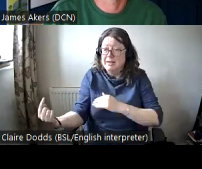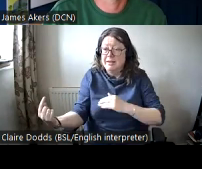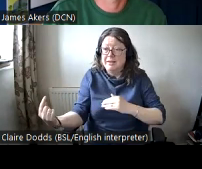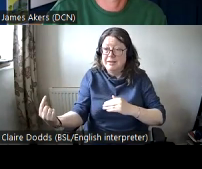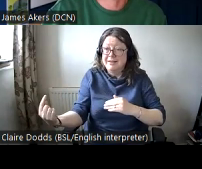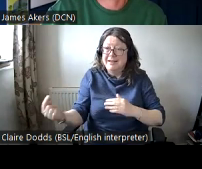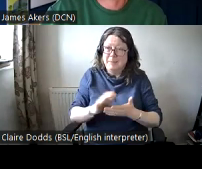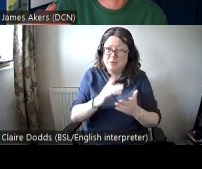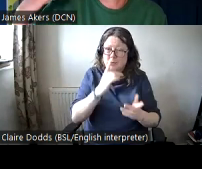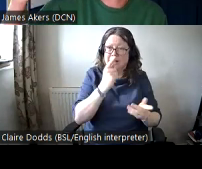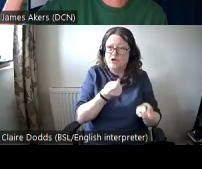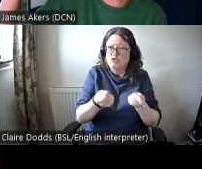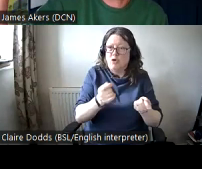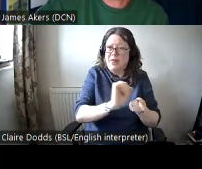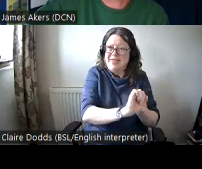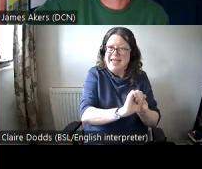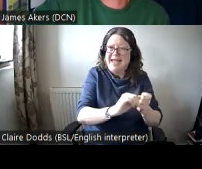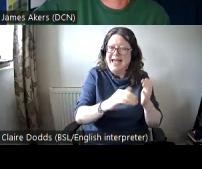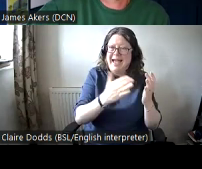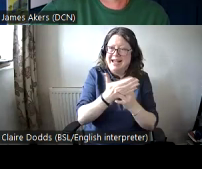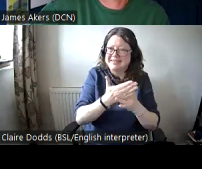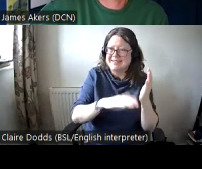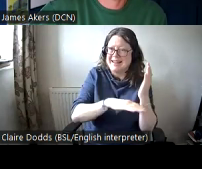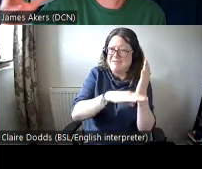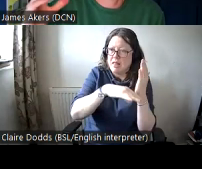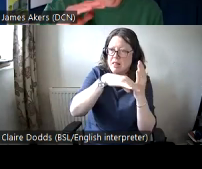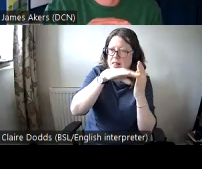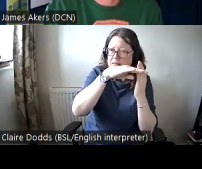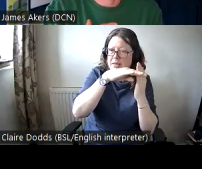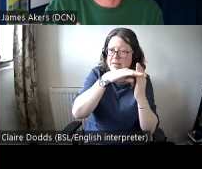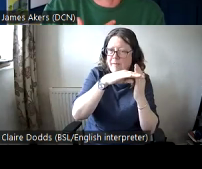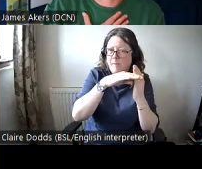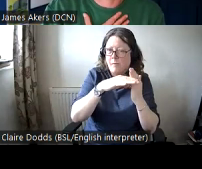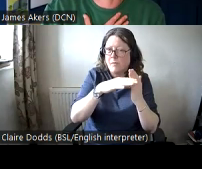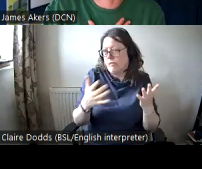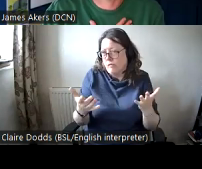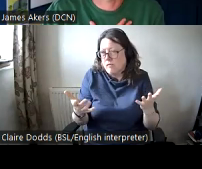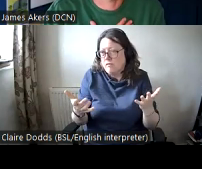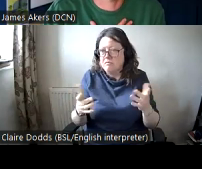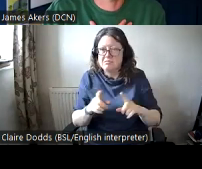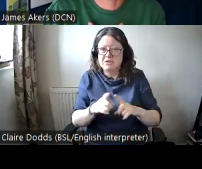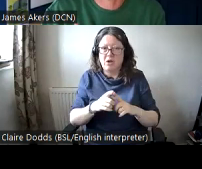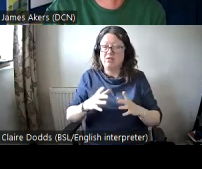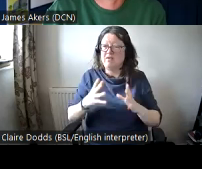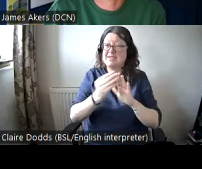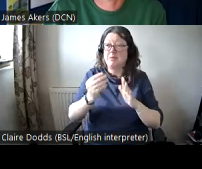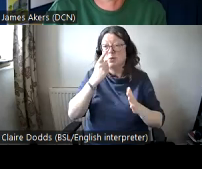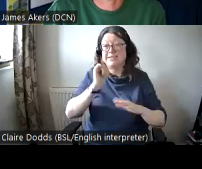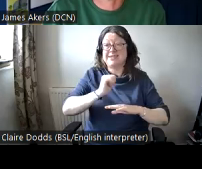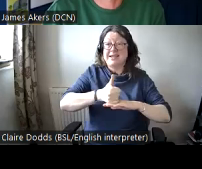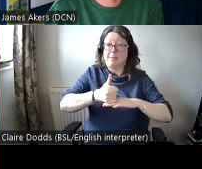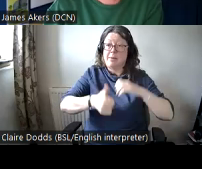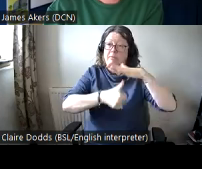Then you could have marketing@ as your administrator. Then if I was working in your organization, you could set me as an editor.